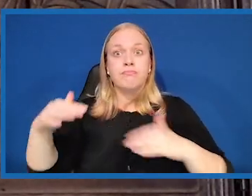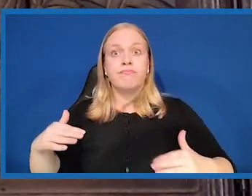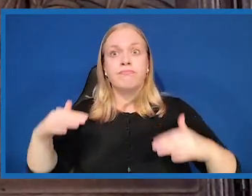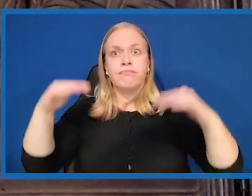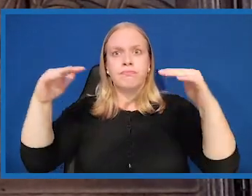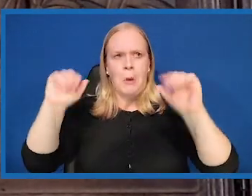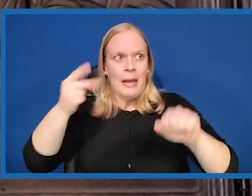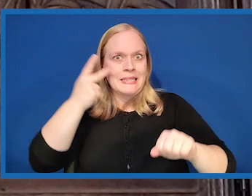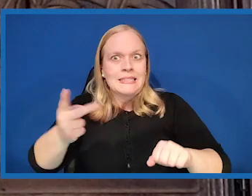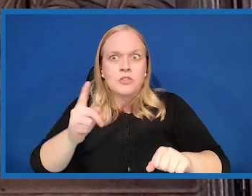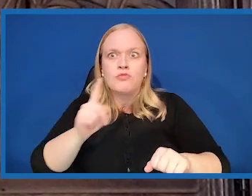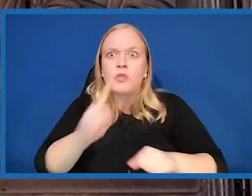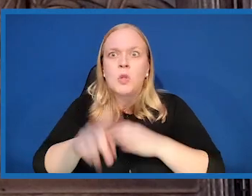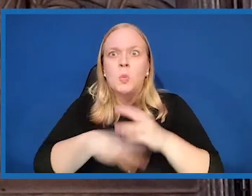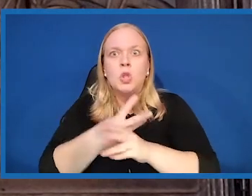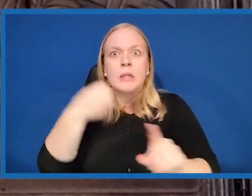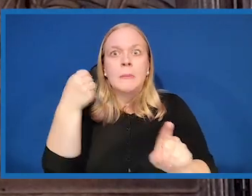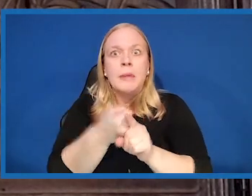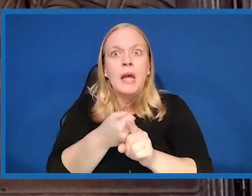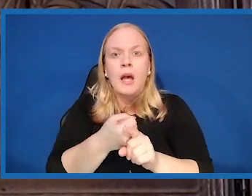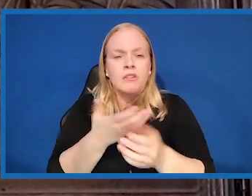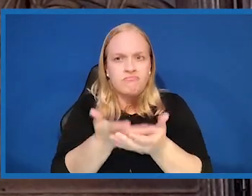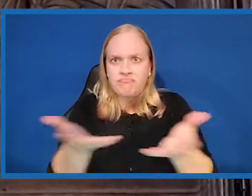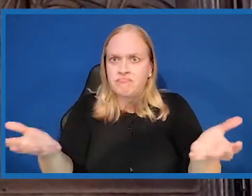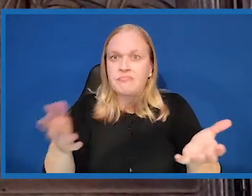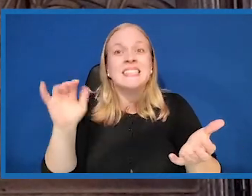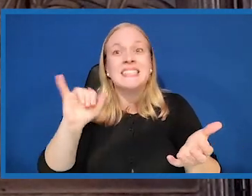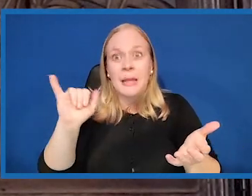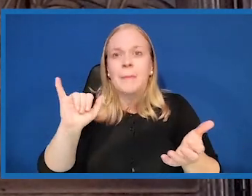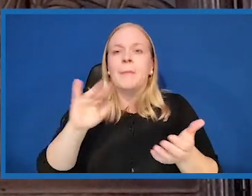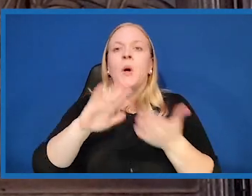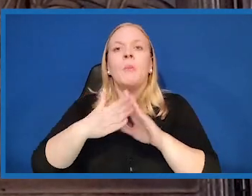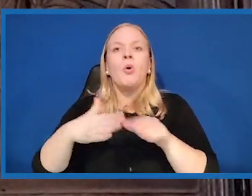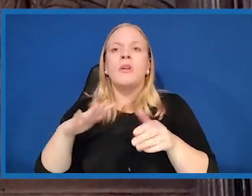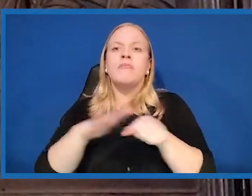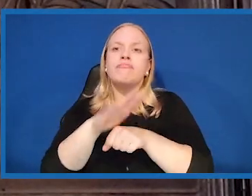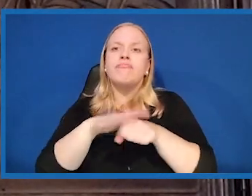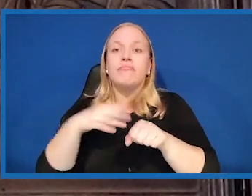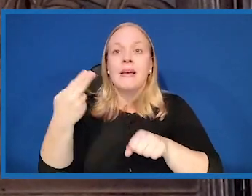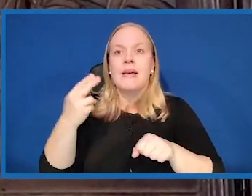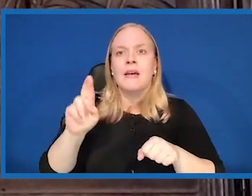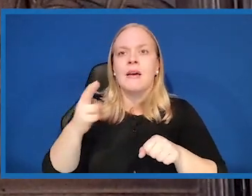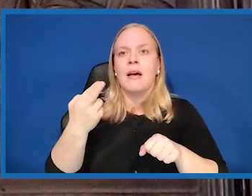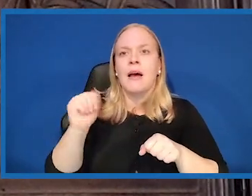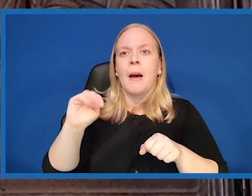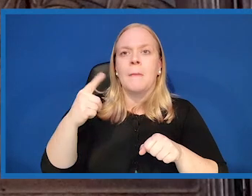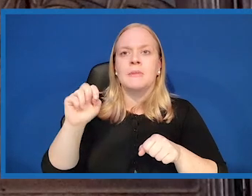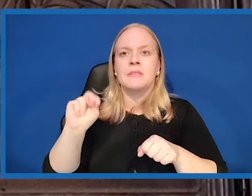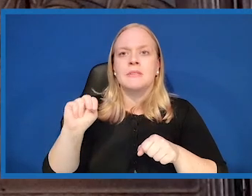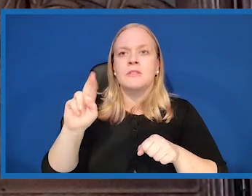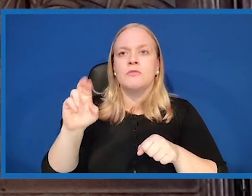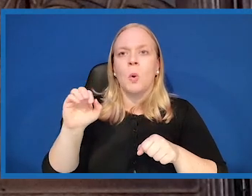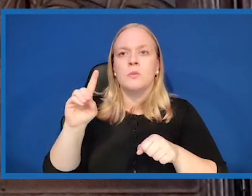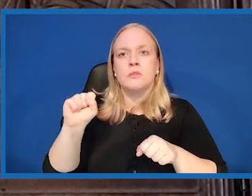THE HAMPTON ROADS REGION IN SOUTHEAST VIRGINIA. LET'S TAKE A LOOK TO SEE HOW SEA LEVEL RISE IS DIRECTLY AFFECTING THEIR COMMUNITY,